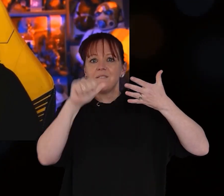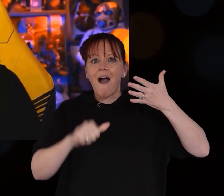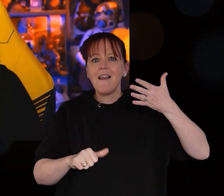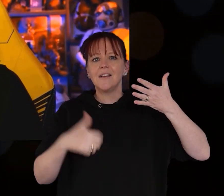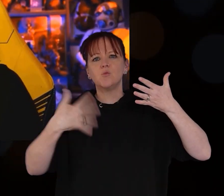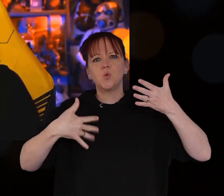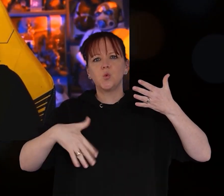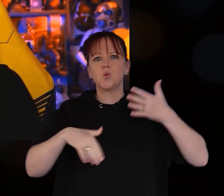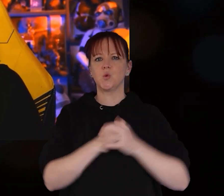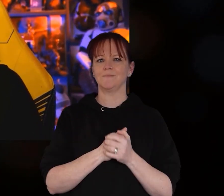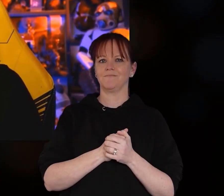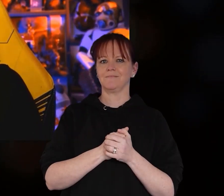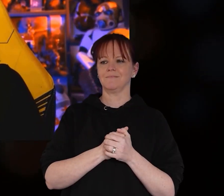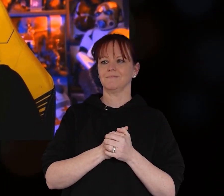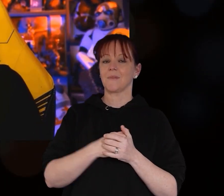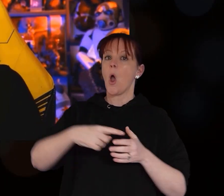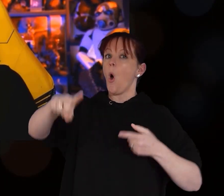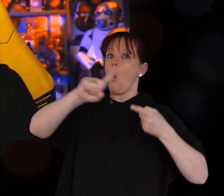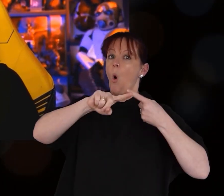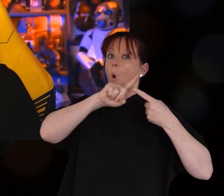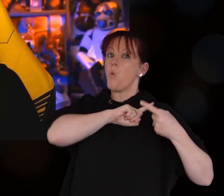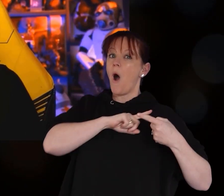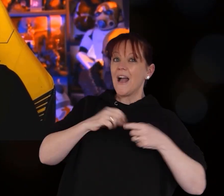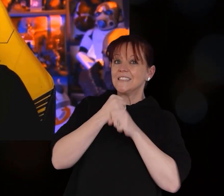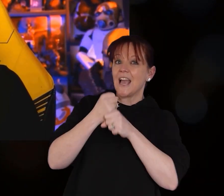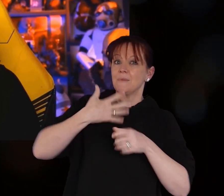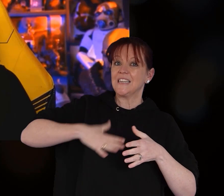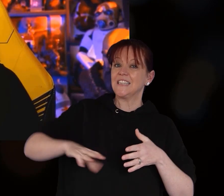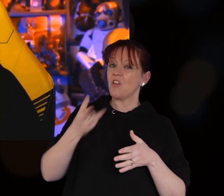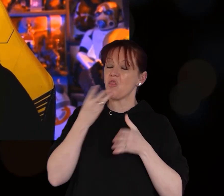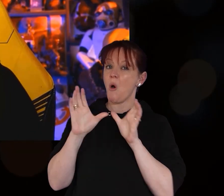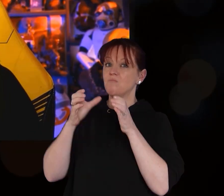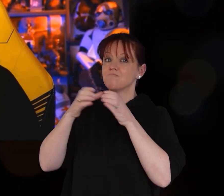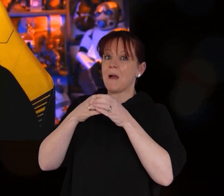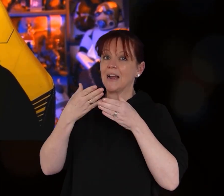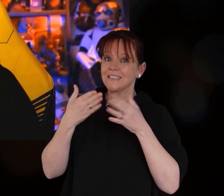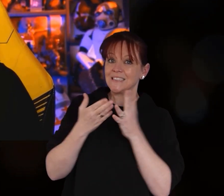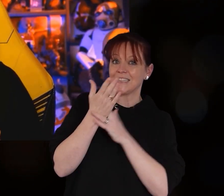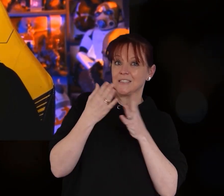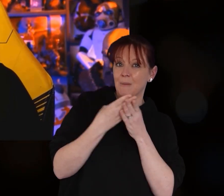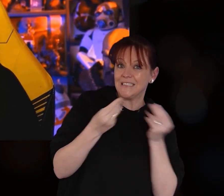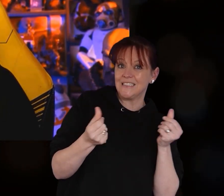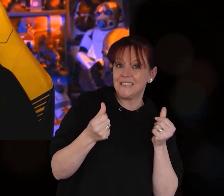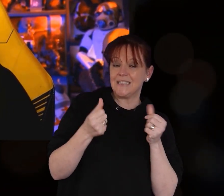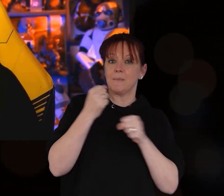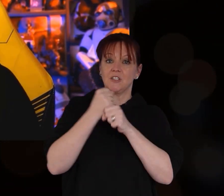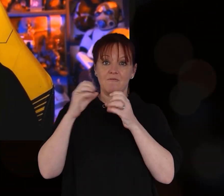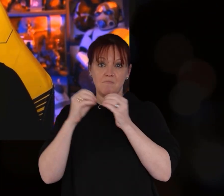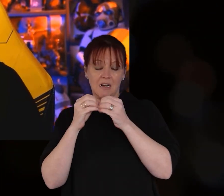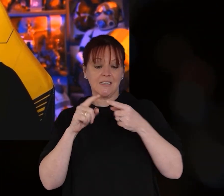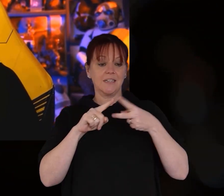"Why Gaming Needs a Third-party Accessibility Scene", by Geoffrey Bunting "How Accessible Hardware Bridges the Gap